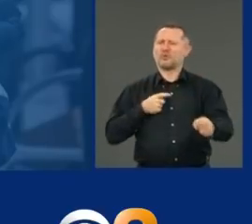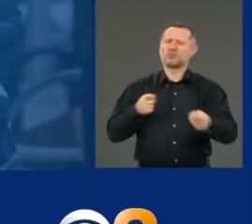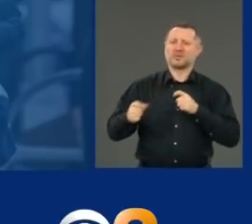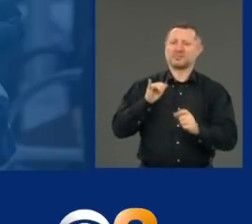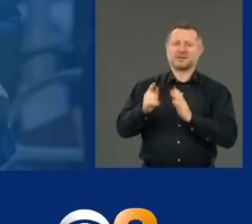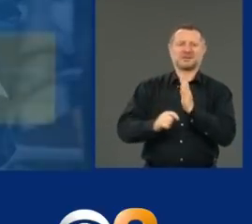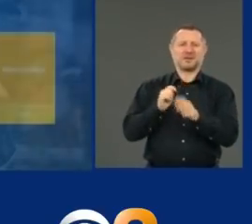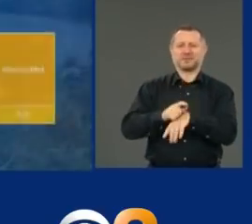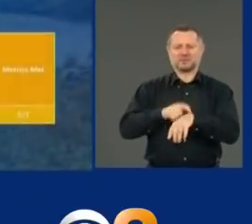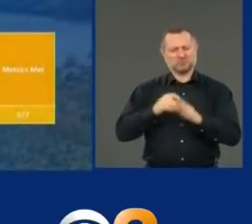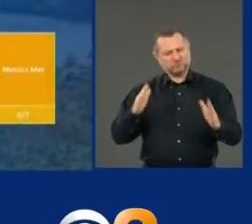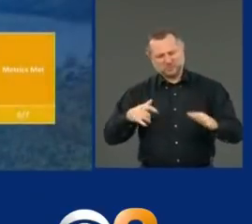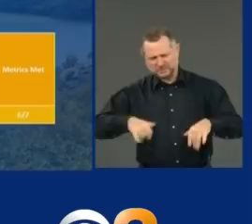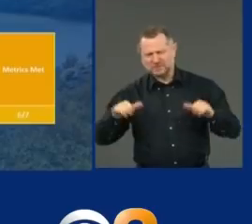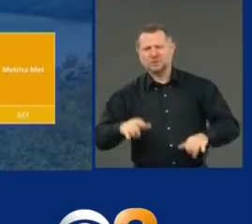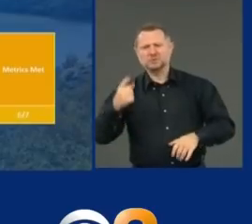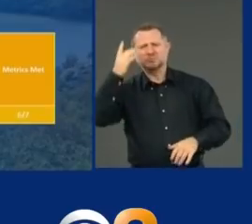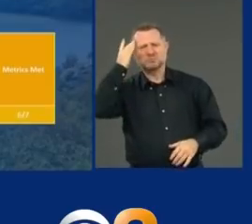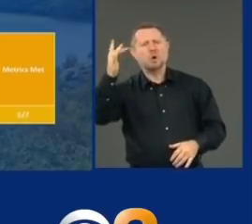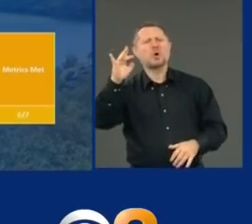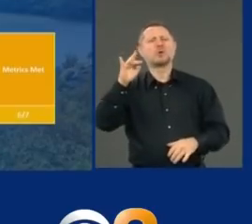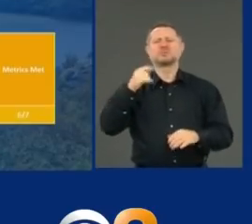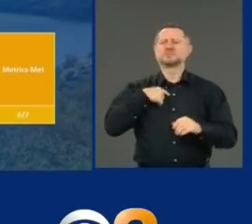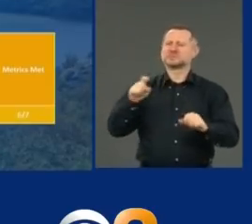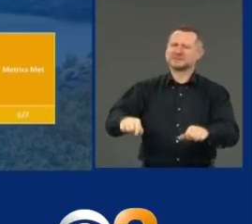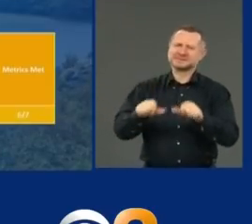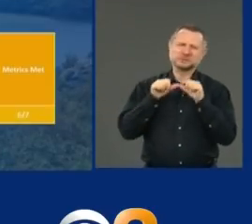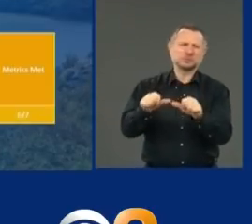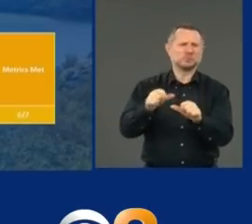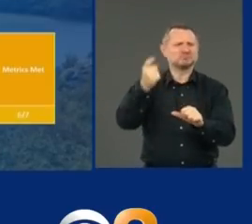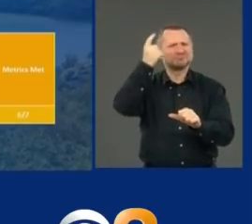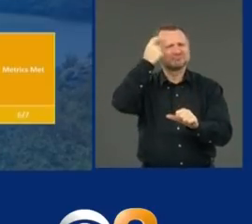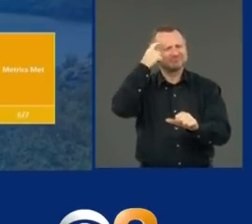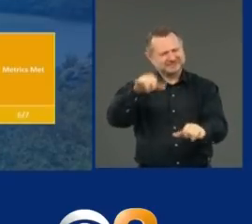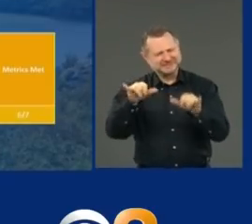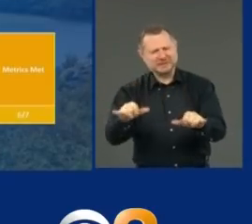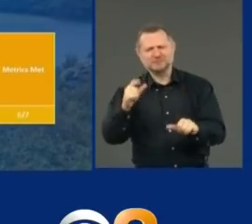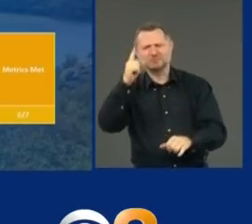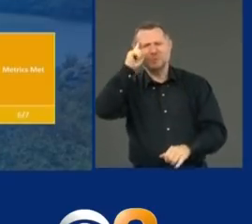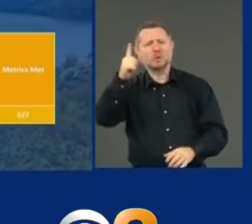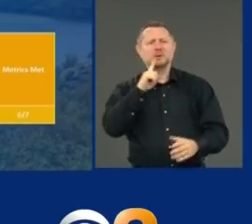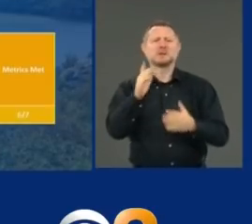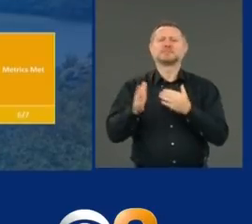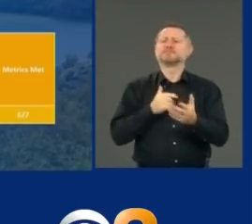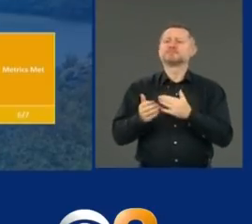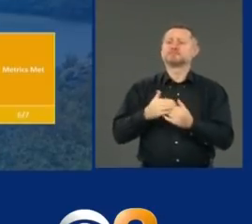BUT, ONCE WE GOT PAST THAT AND WE WERE IN CONTROL, WE HAVE